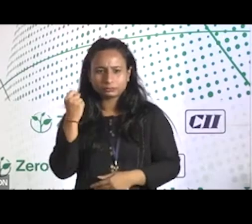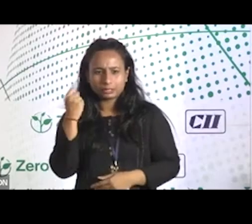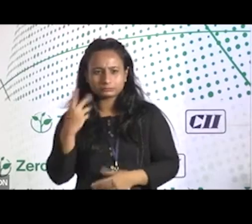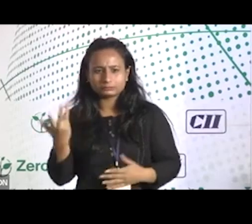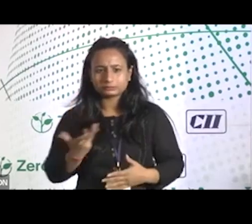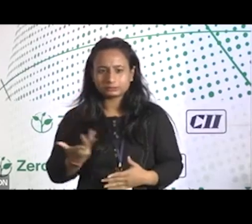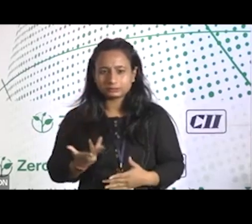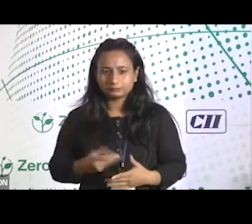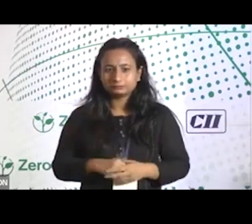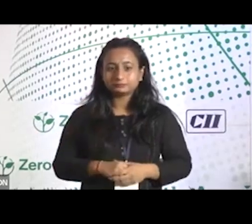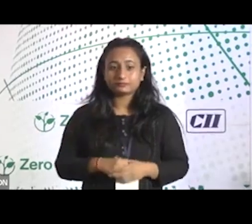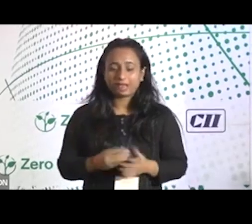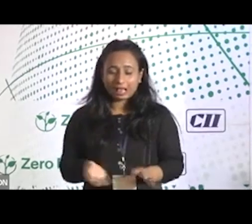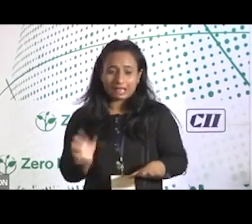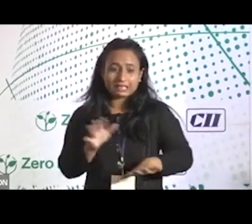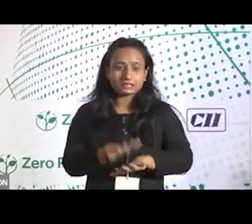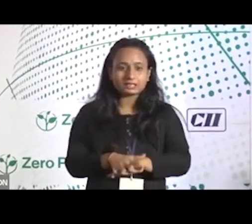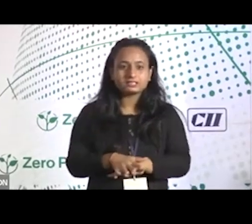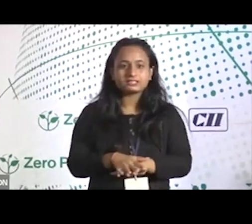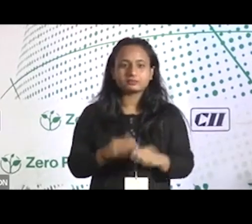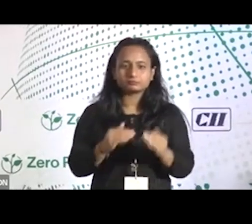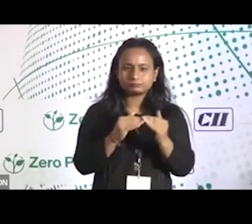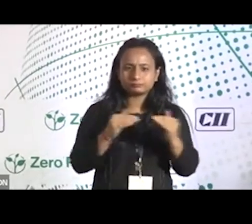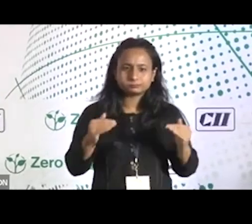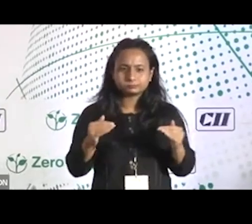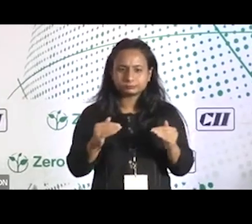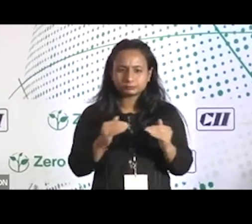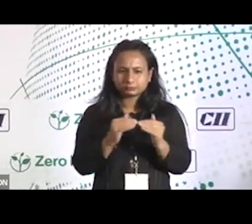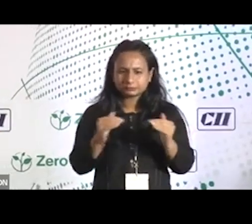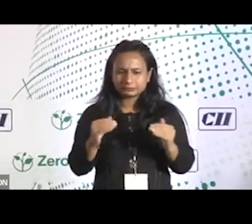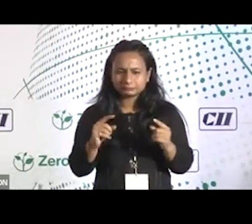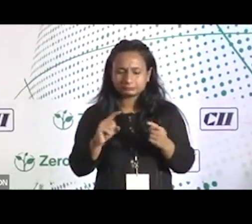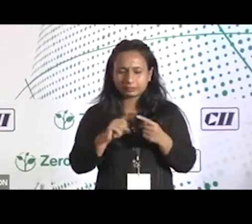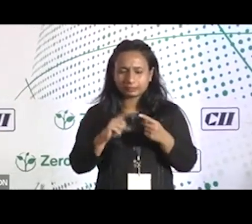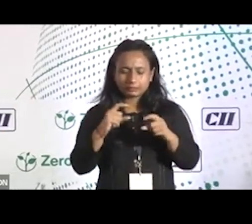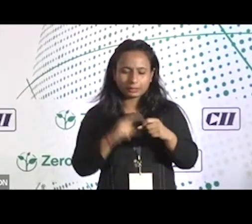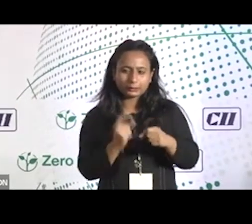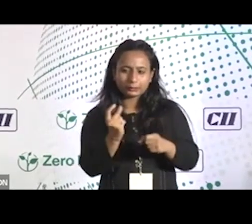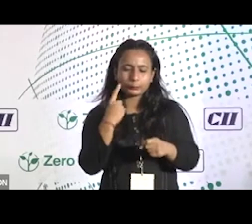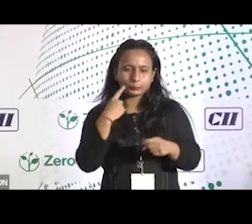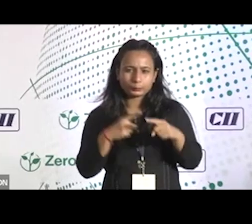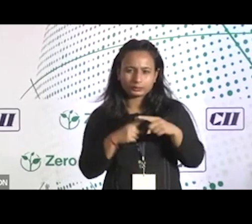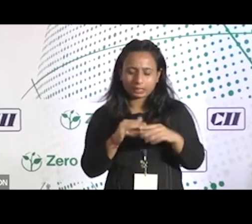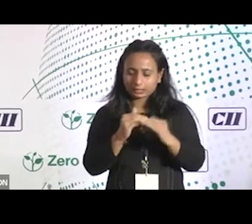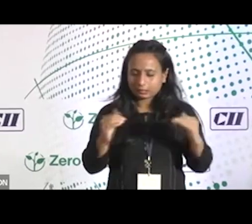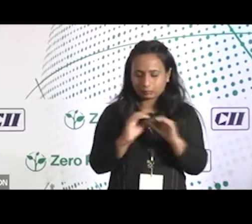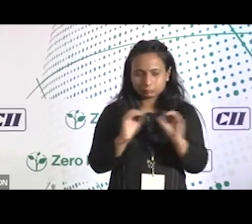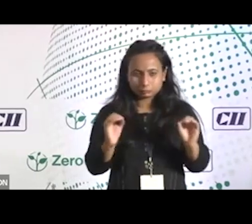inclusiveness is not equal to equity. That's the first thing I have learned.